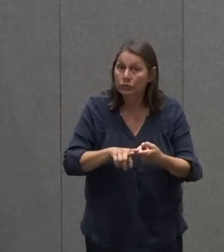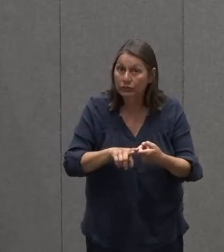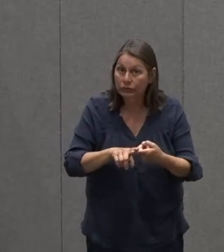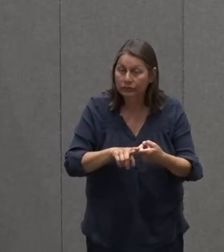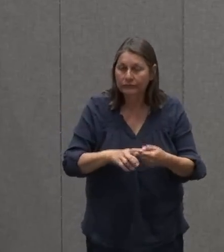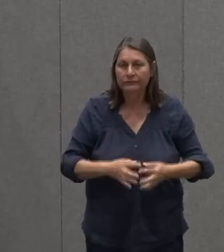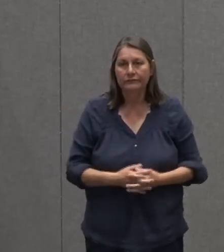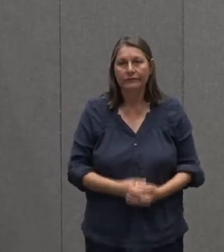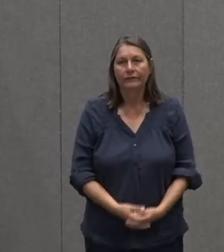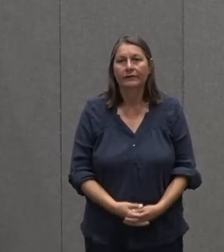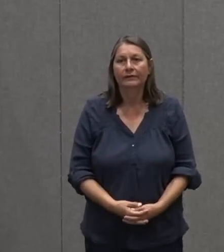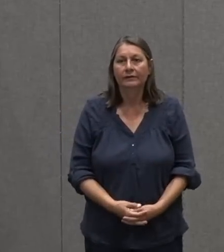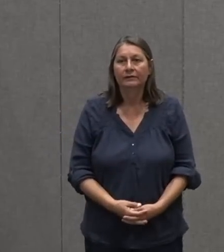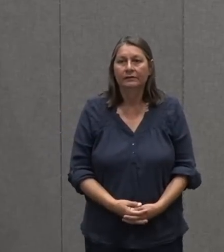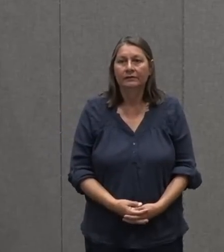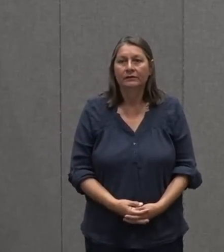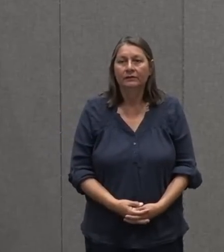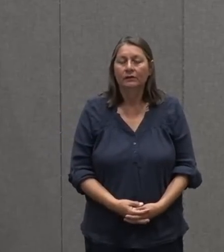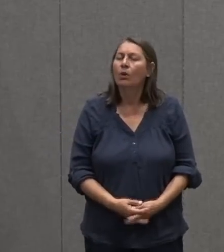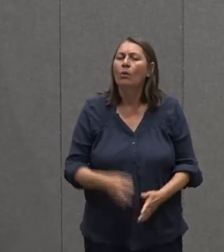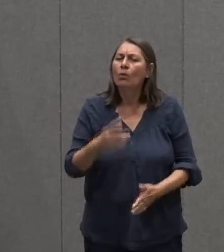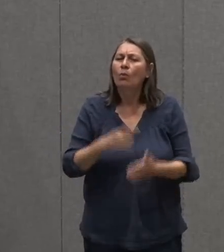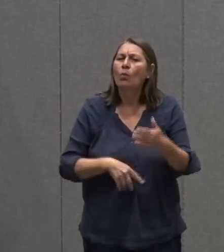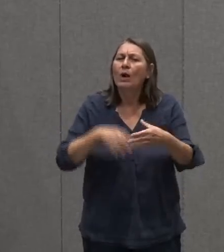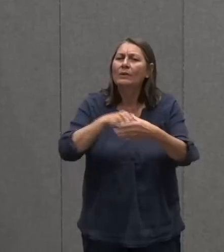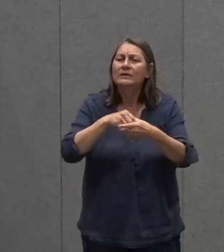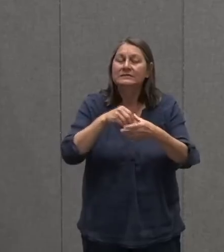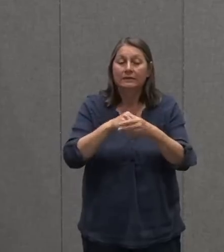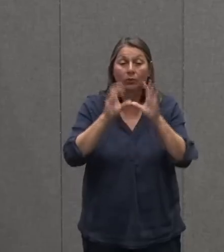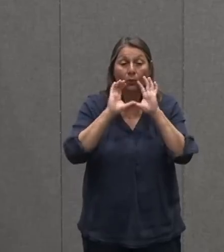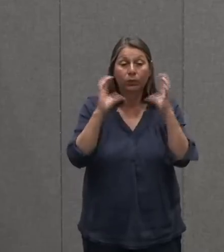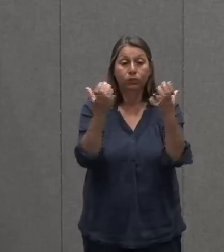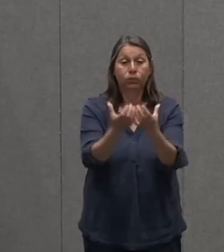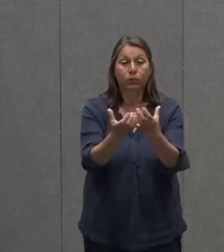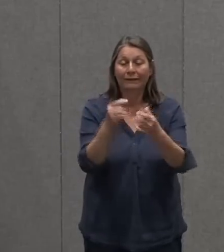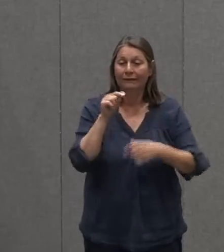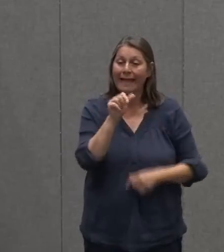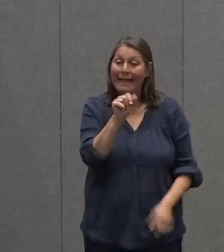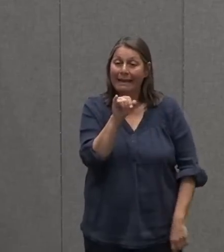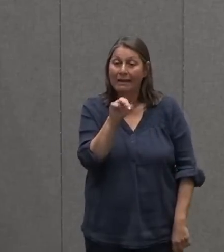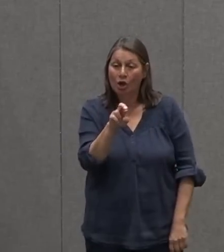So, what was in here? Air, where was the air coming from?